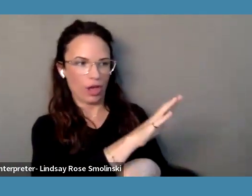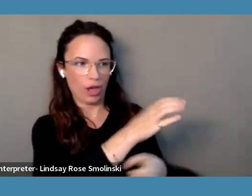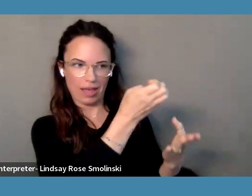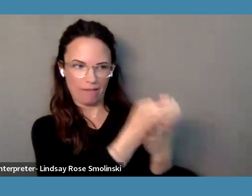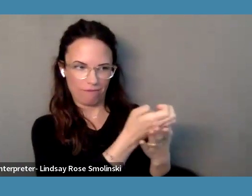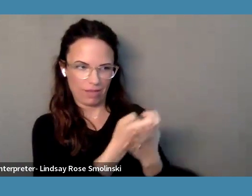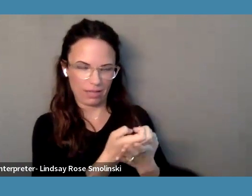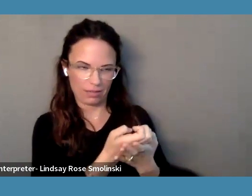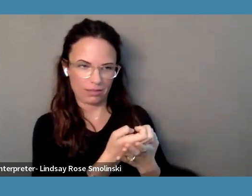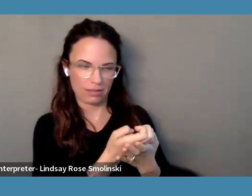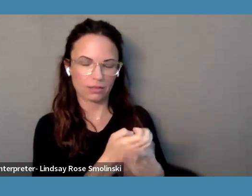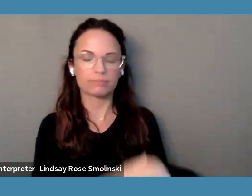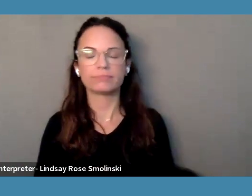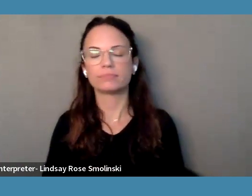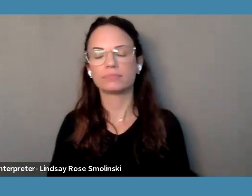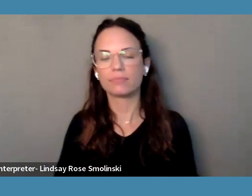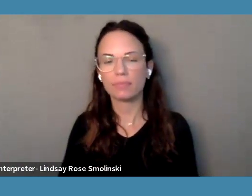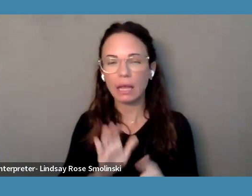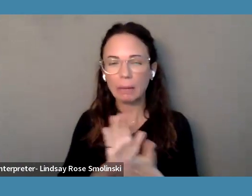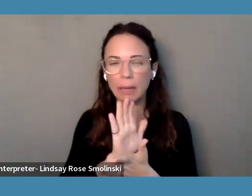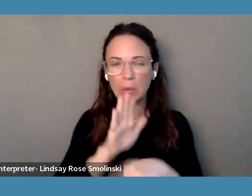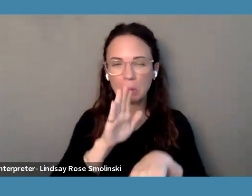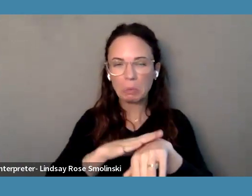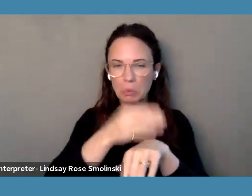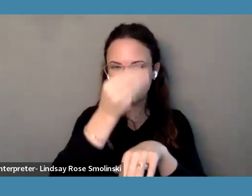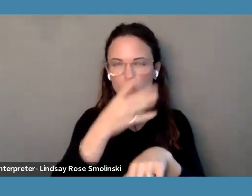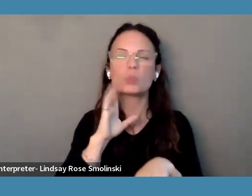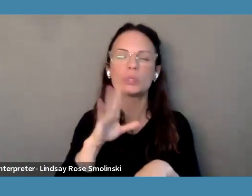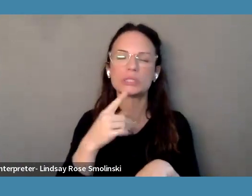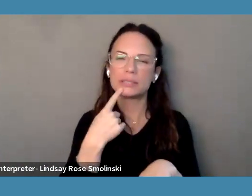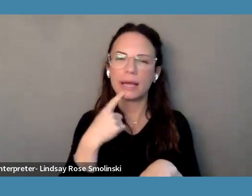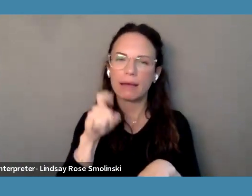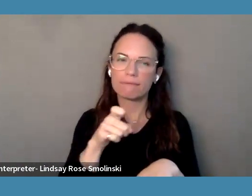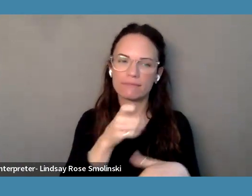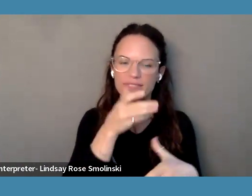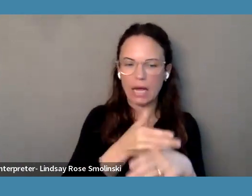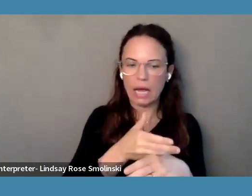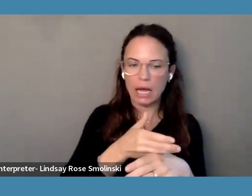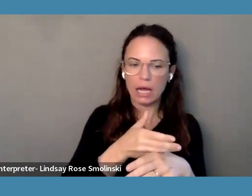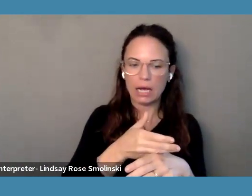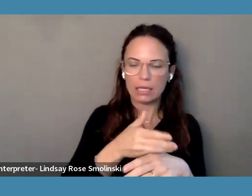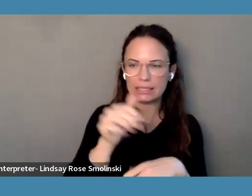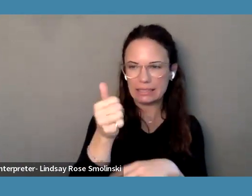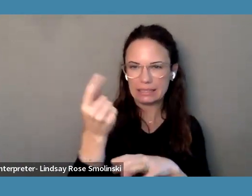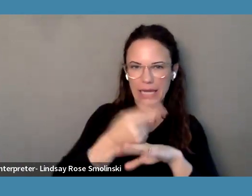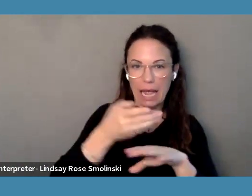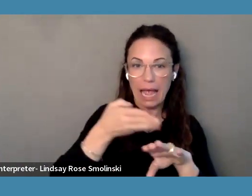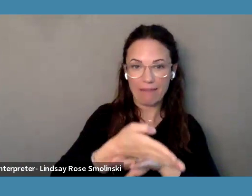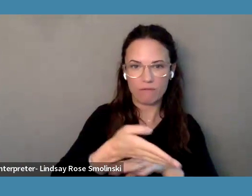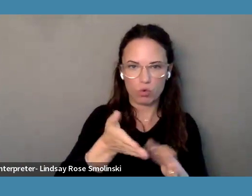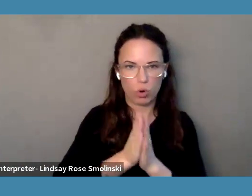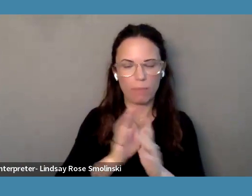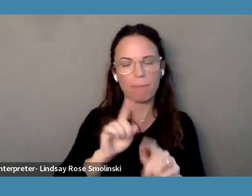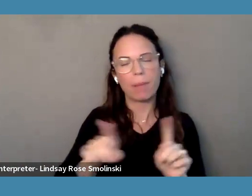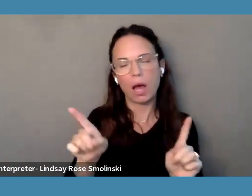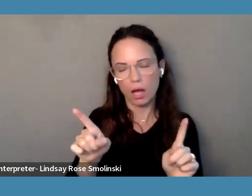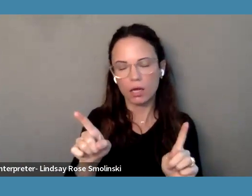Usually the notices say that they should file it within 10 days of the request for fair hearing, but certainly at least, you know, a week